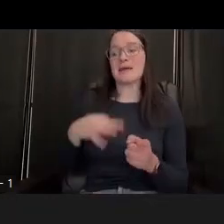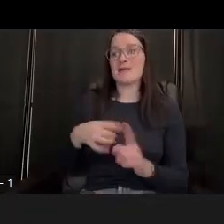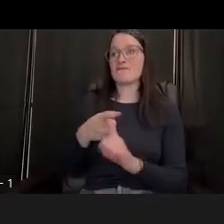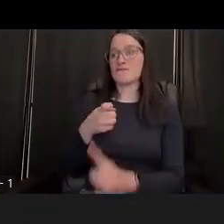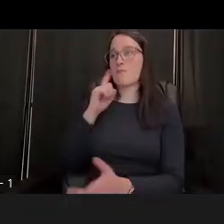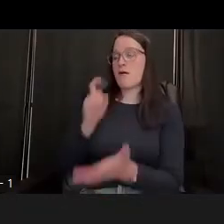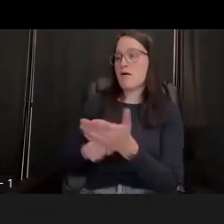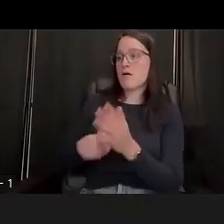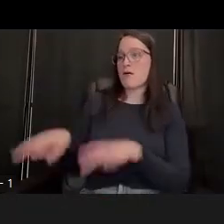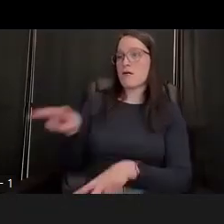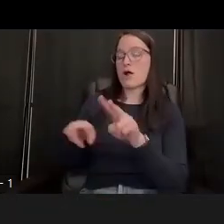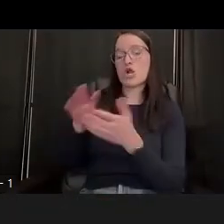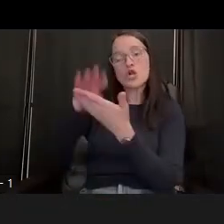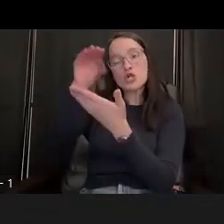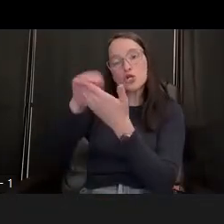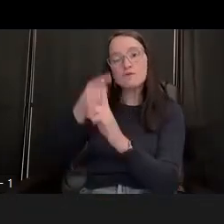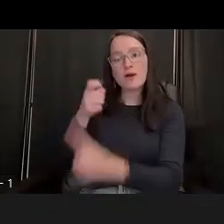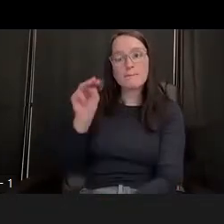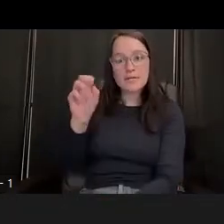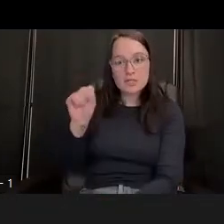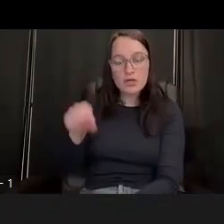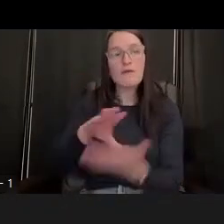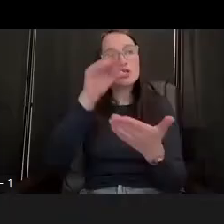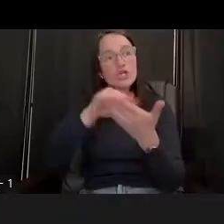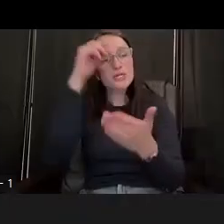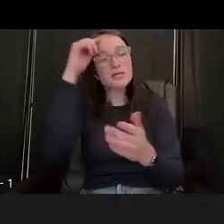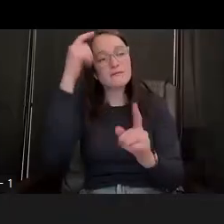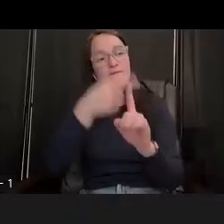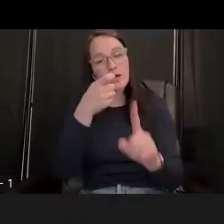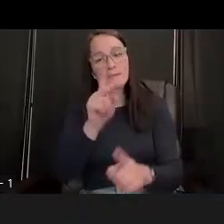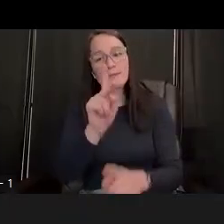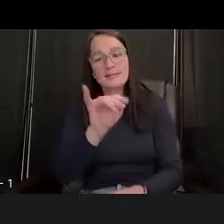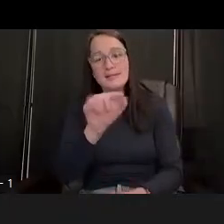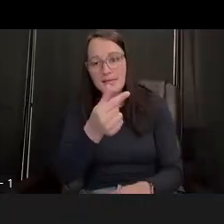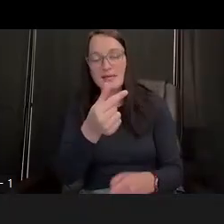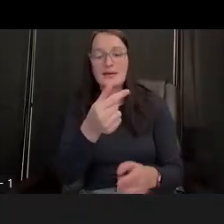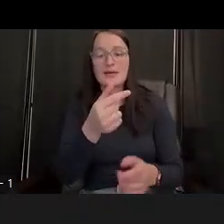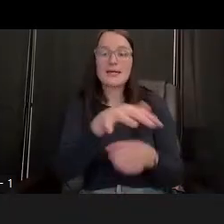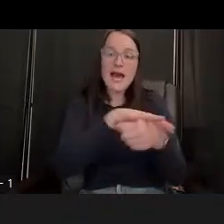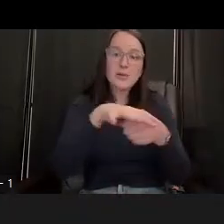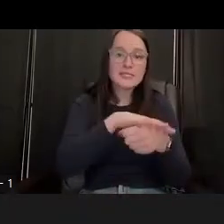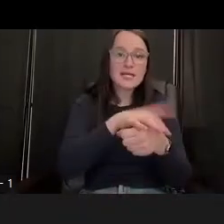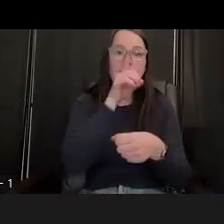within King County, and ultimately brought that to the state of Washington and helped to create